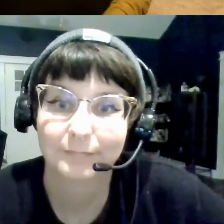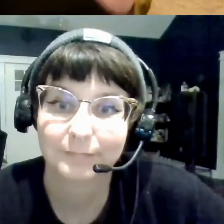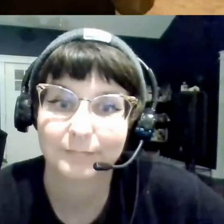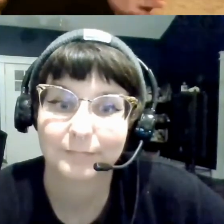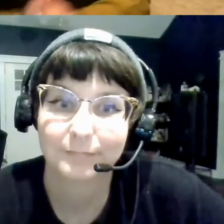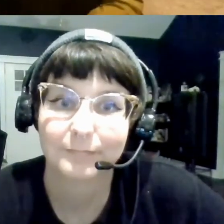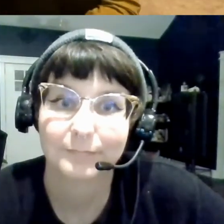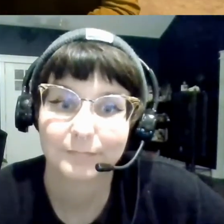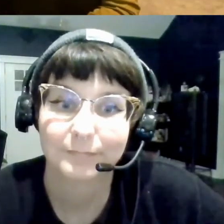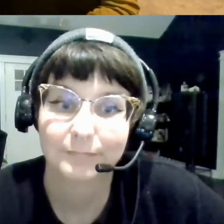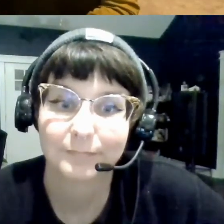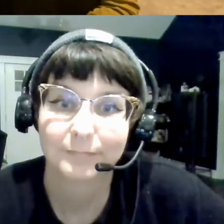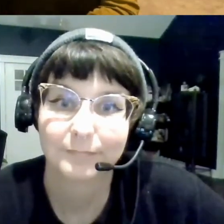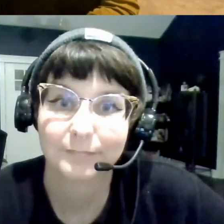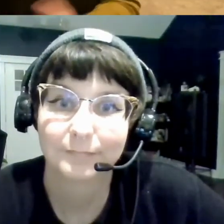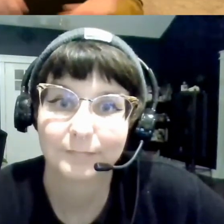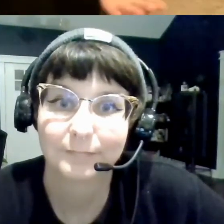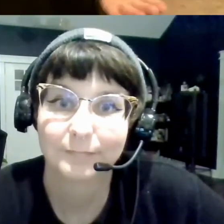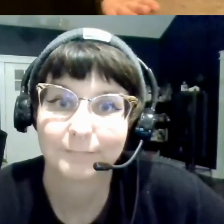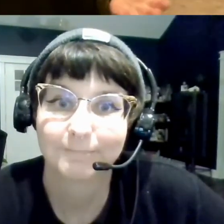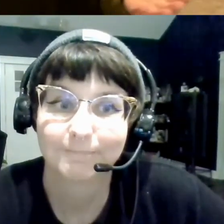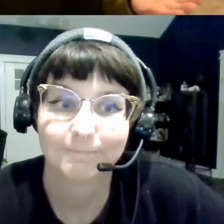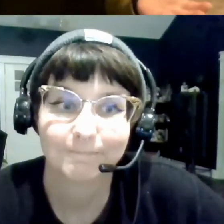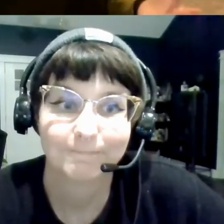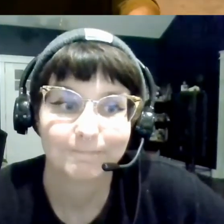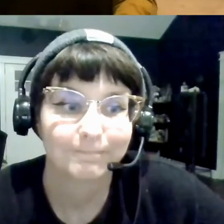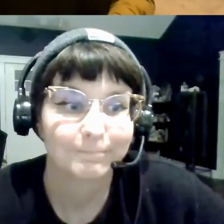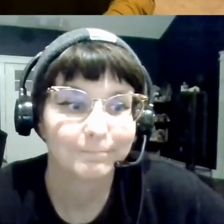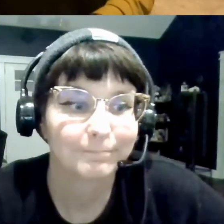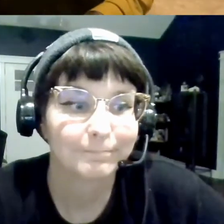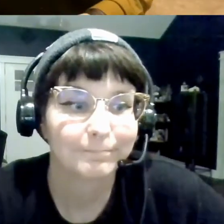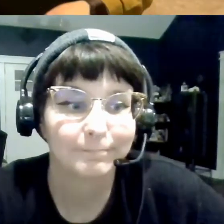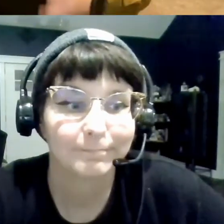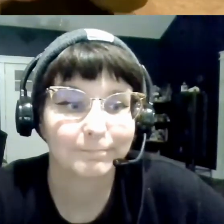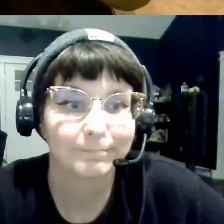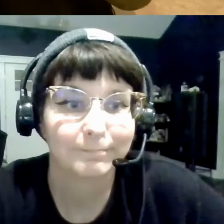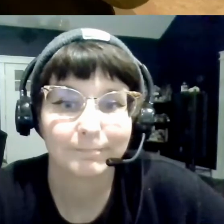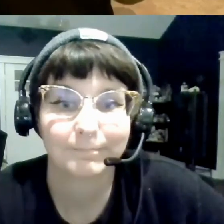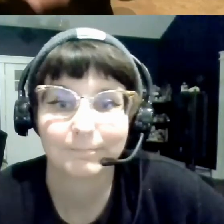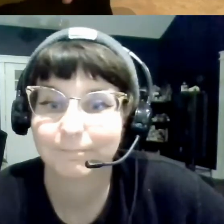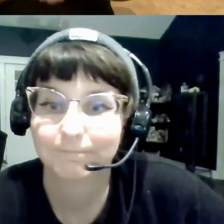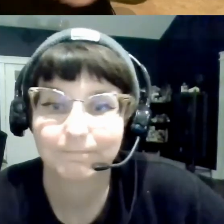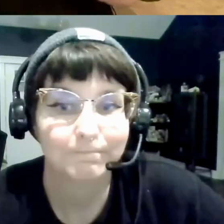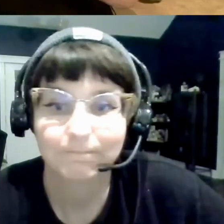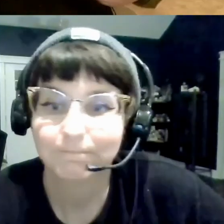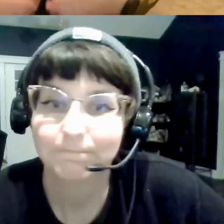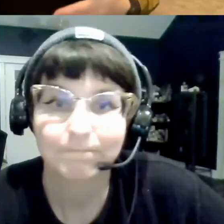Do you, J or Afton, have anything that you'd like to end with before I wrap us up and close us out?